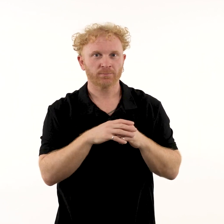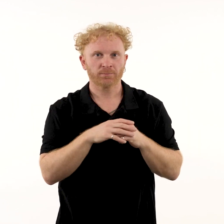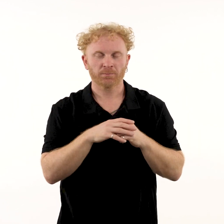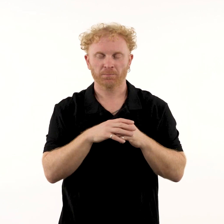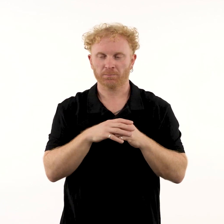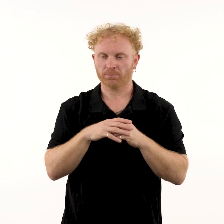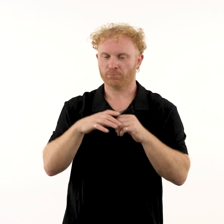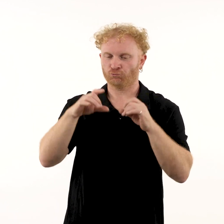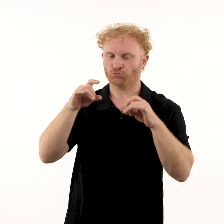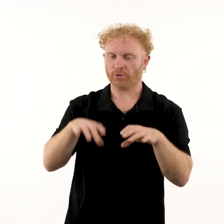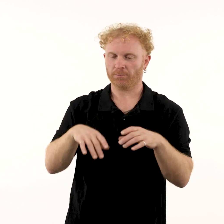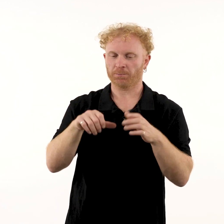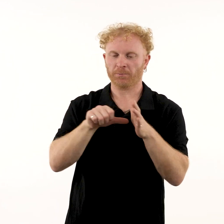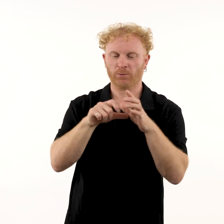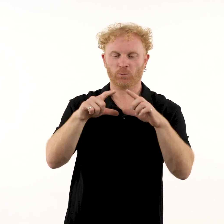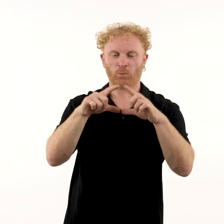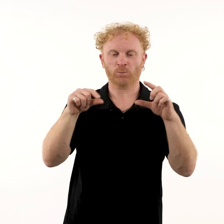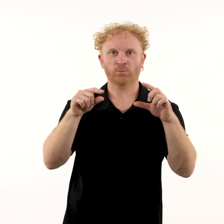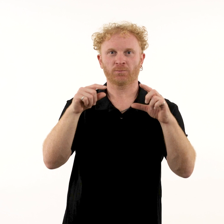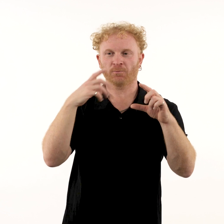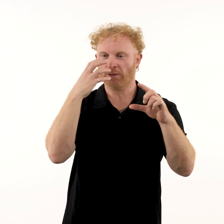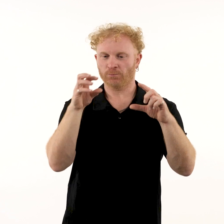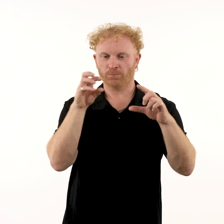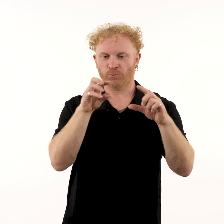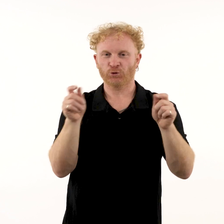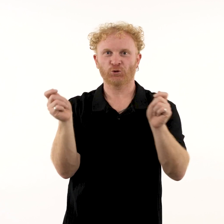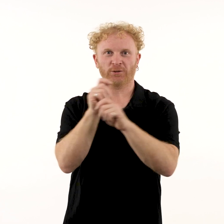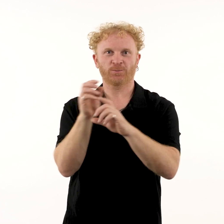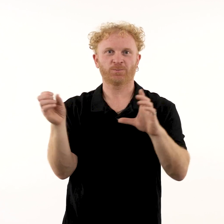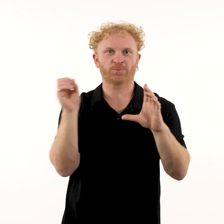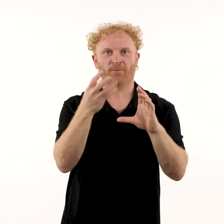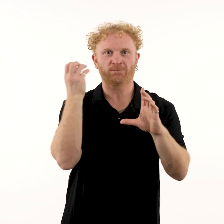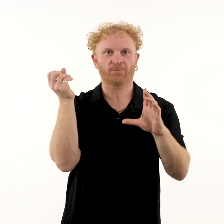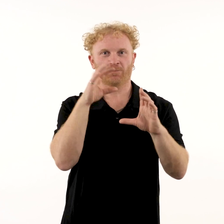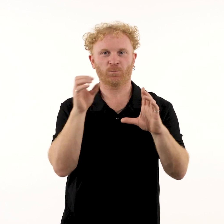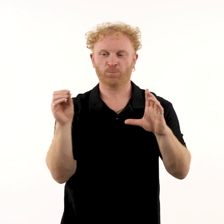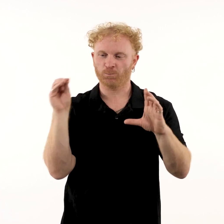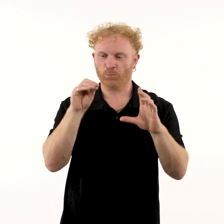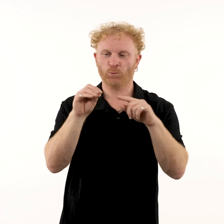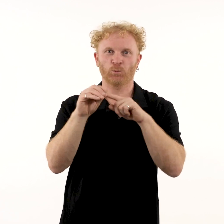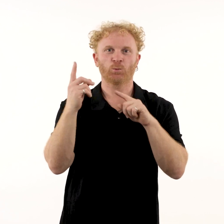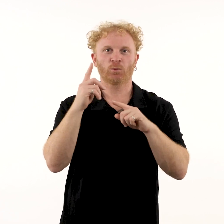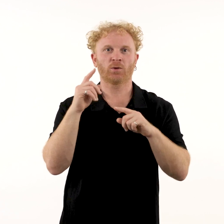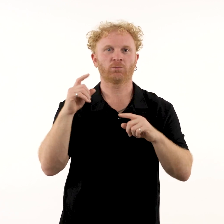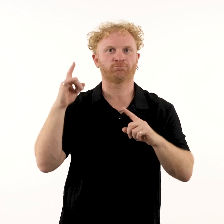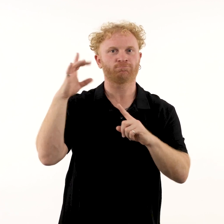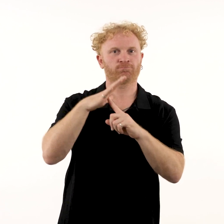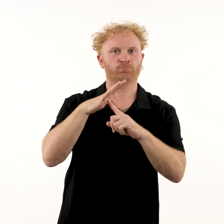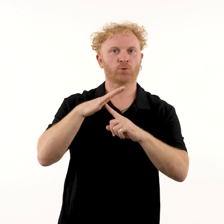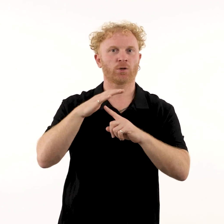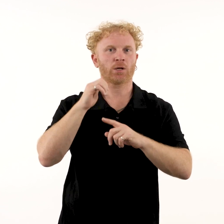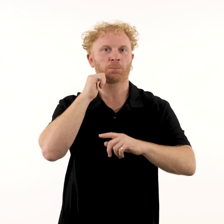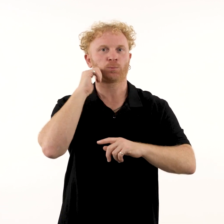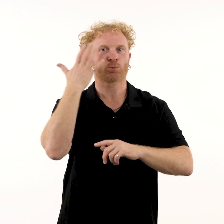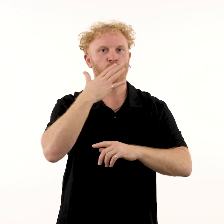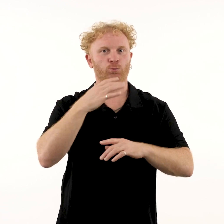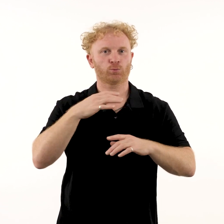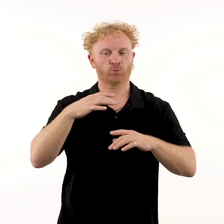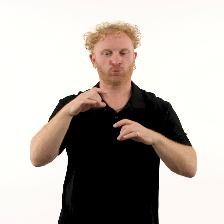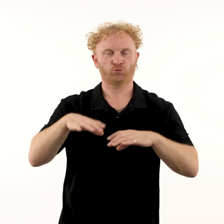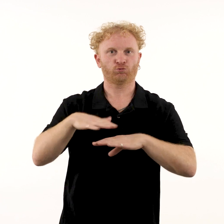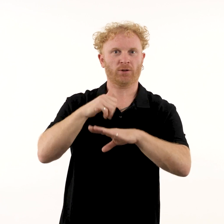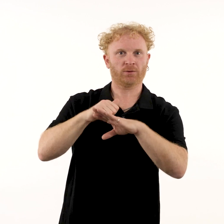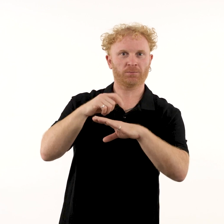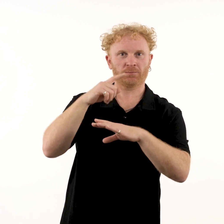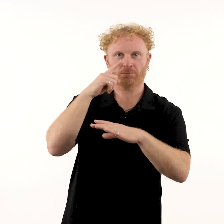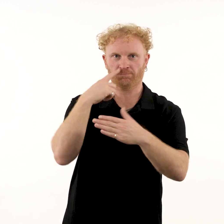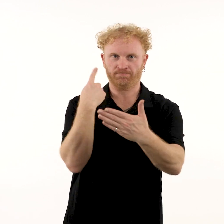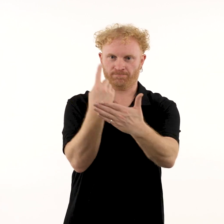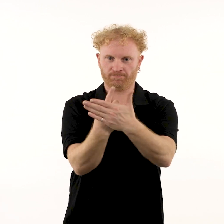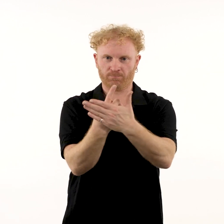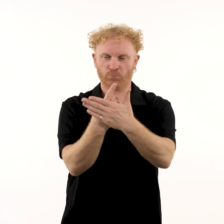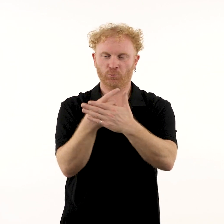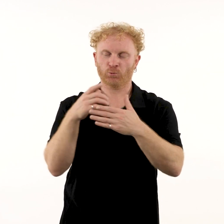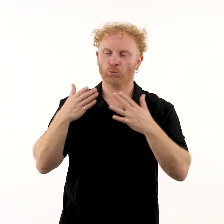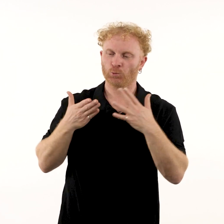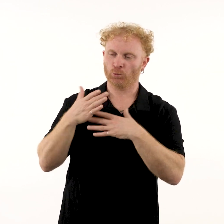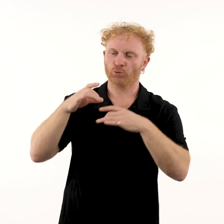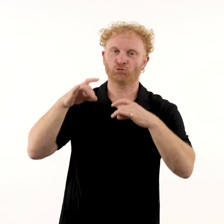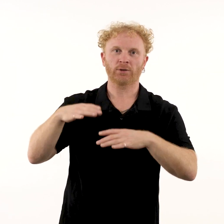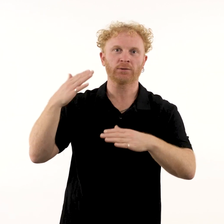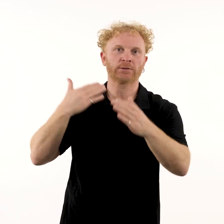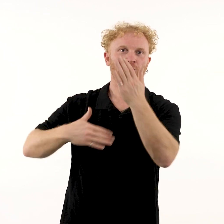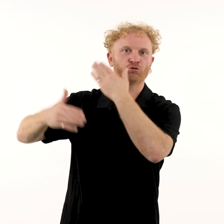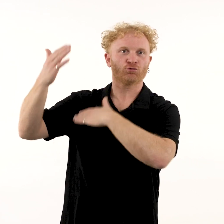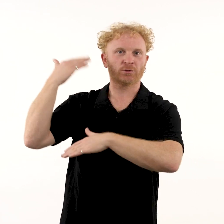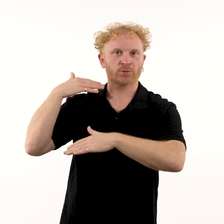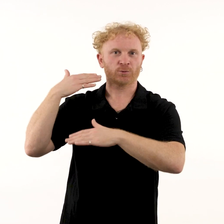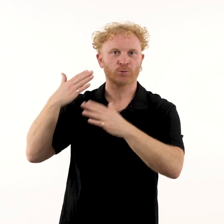Replacing the portraits on Australian banknotes with significant Aboriginal Australians, the series explores Australian history